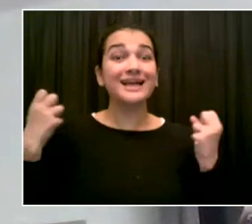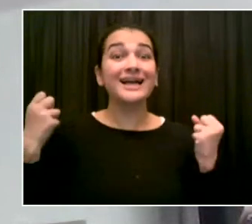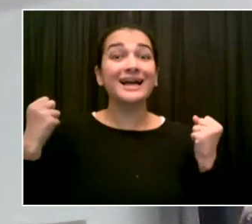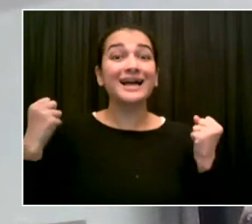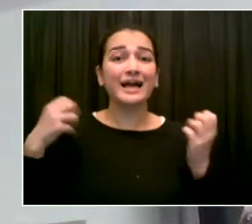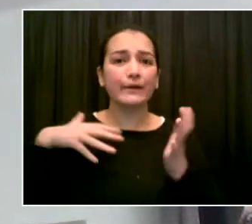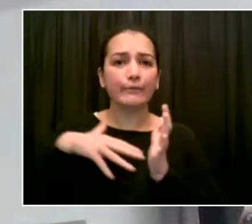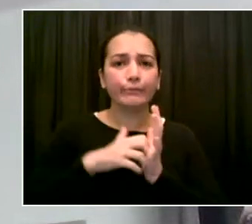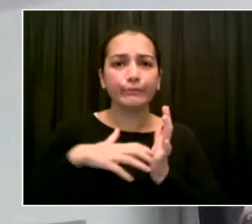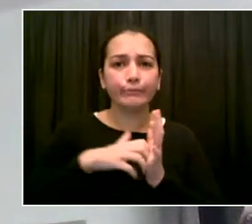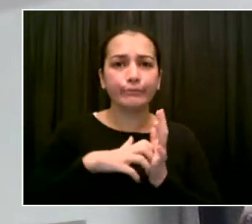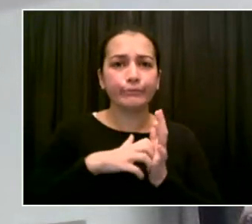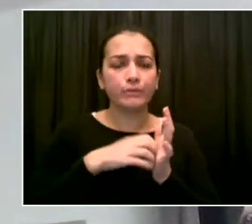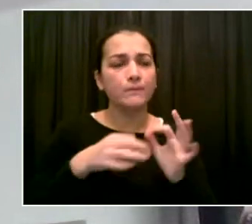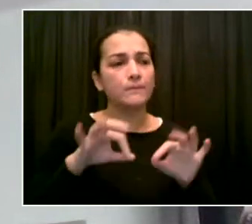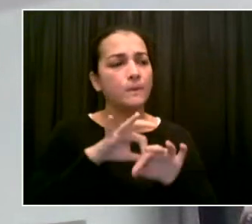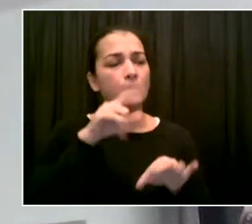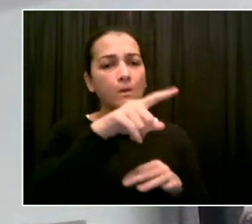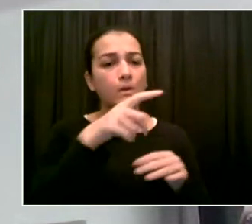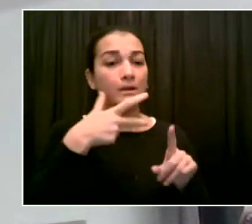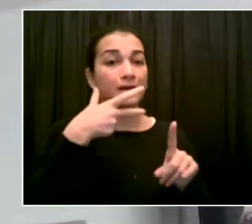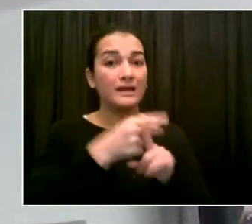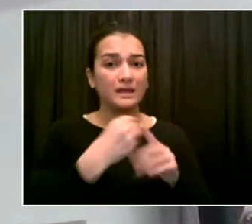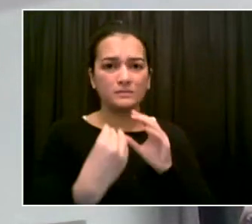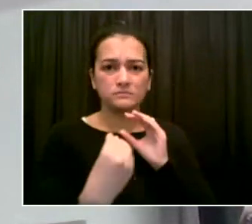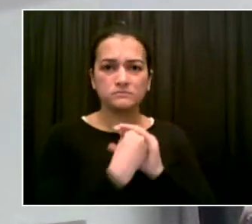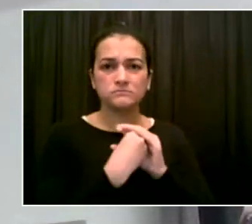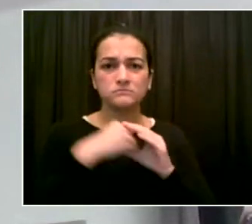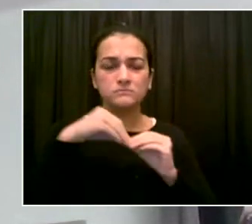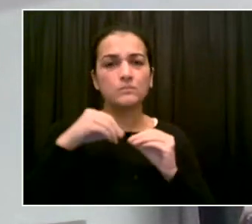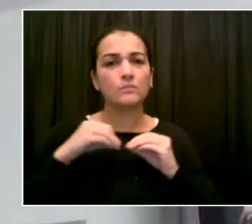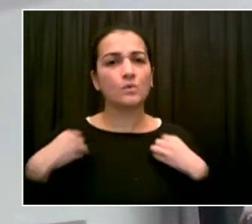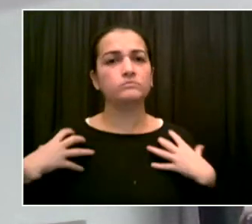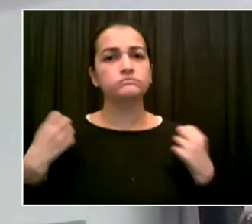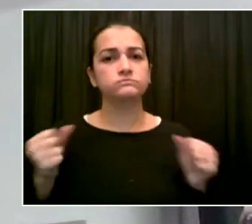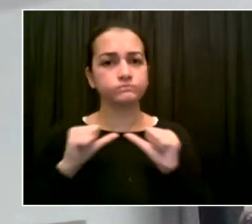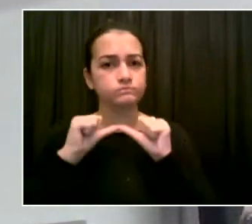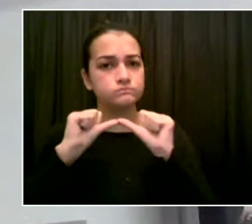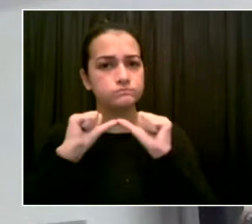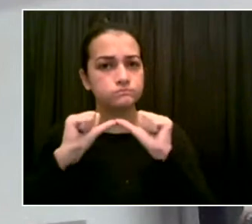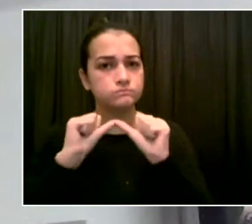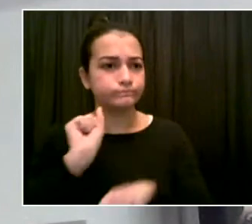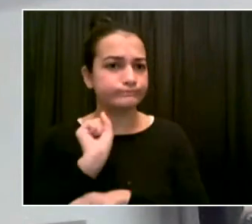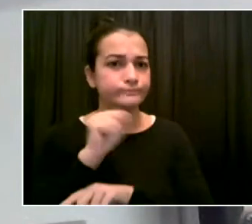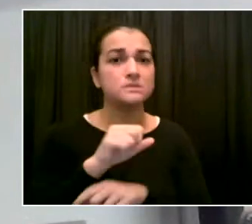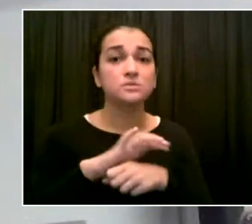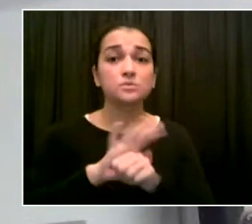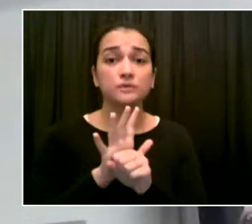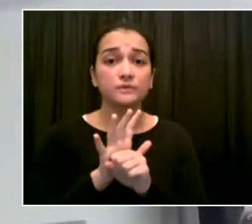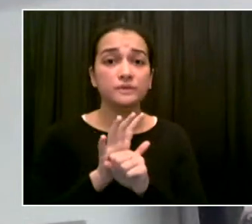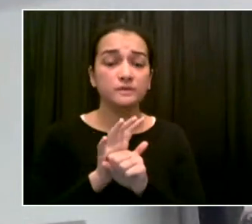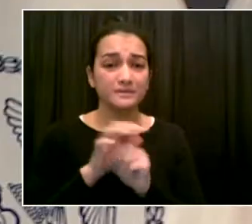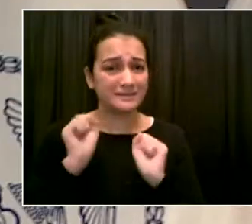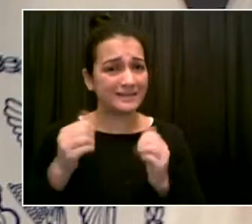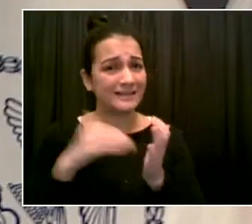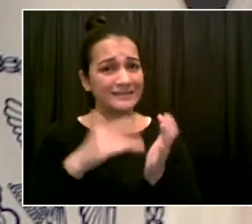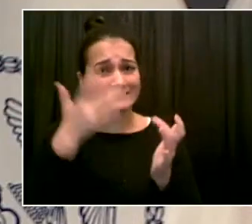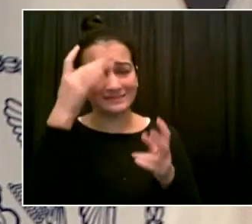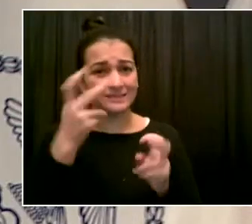COVID HAVE MORE IMMUNITY THAN PEOPLE WHO HAVE ONLY HAD VCOID.